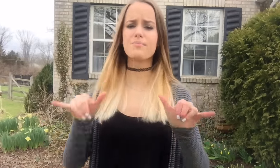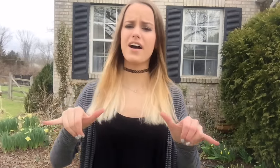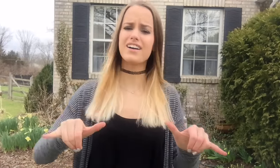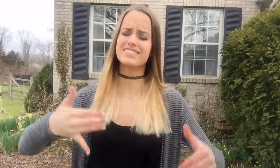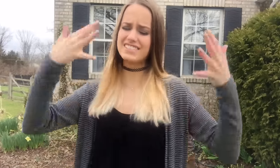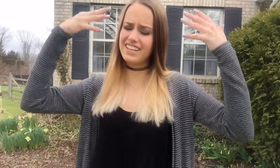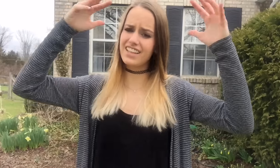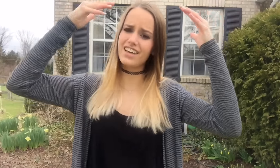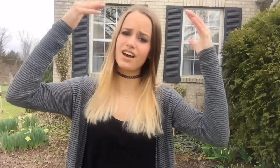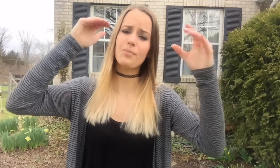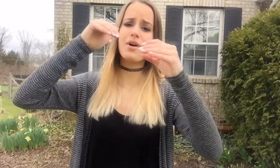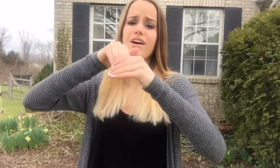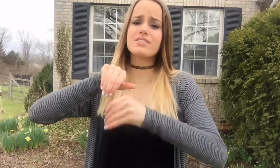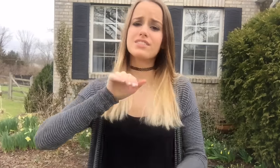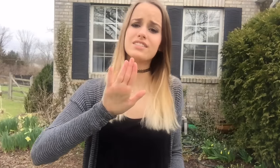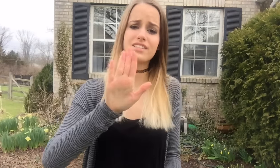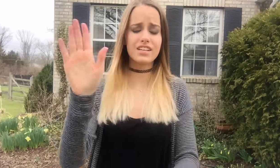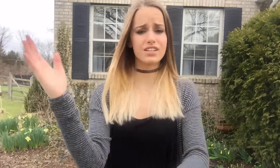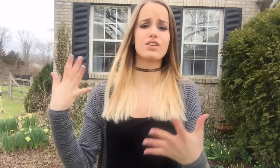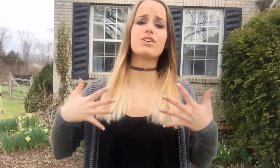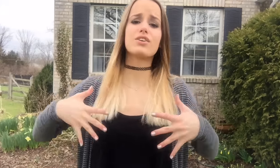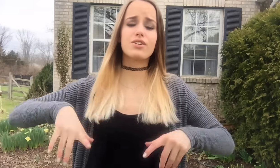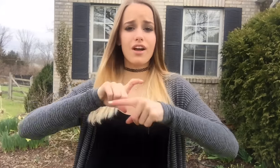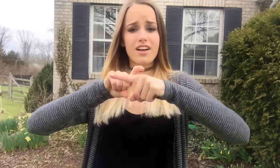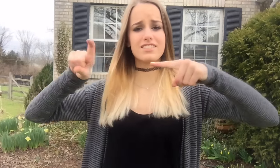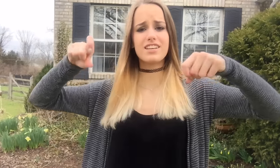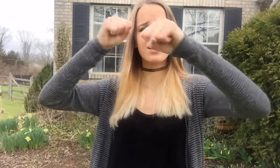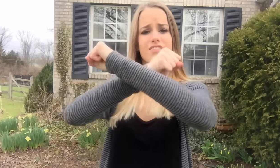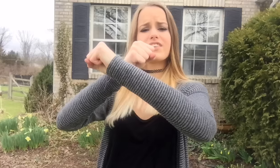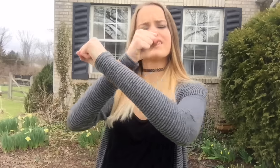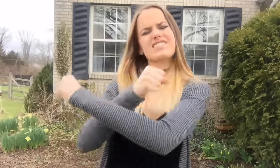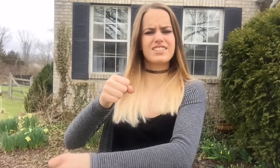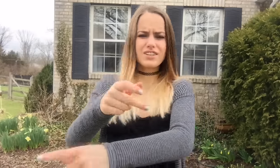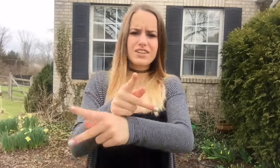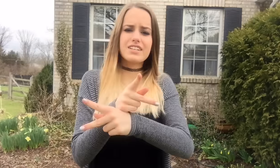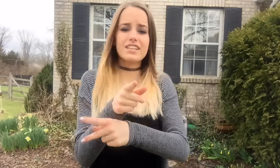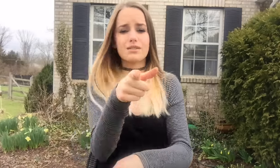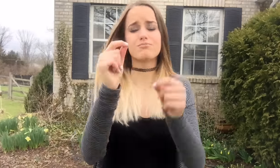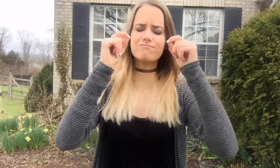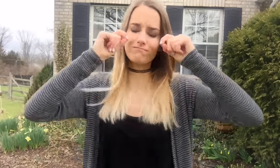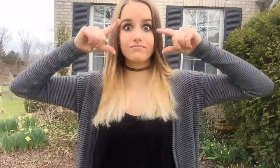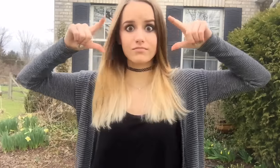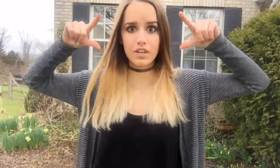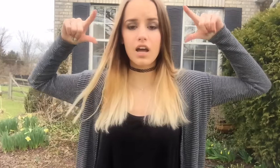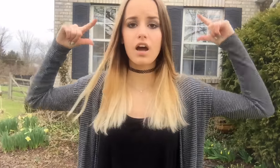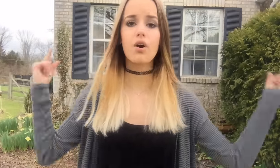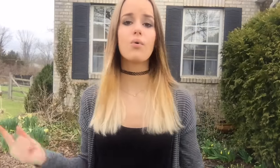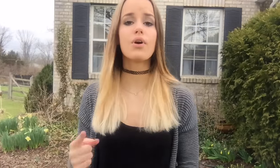But still the monsters in your closet fight to keep you wide awake